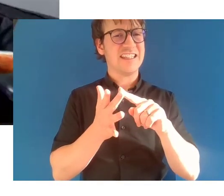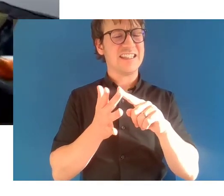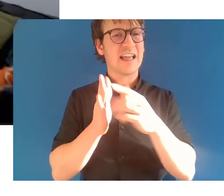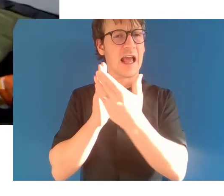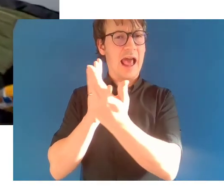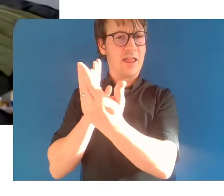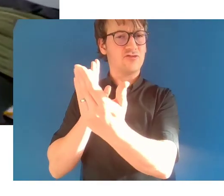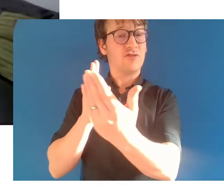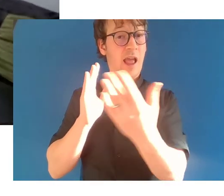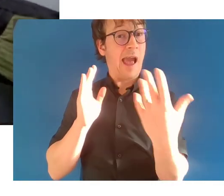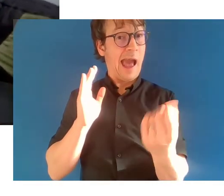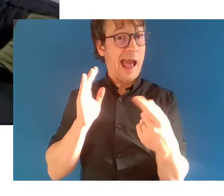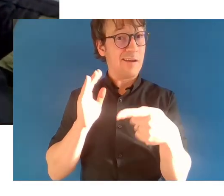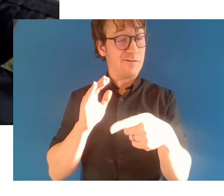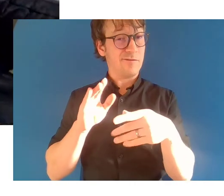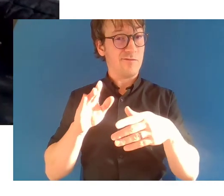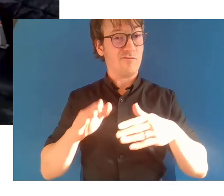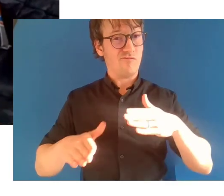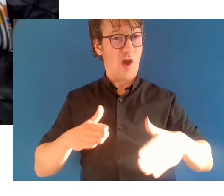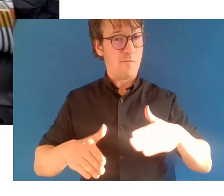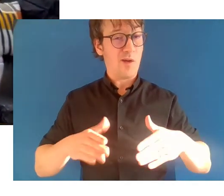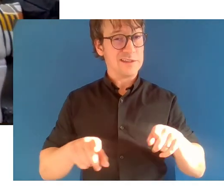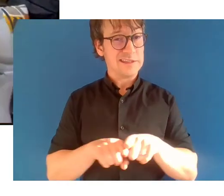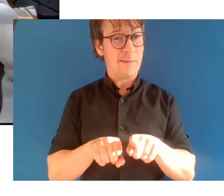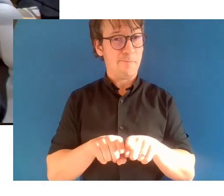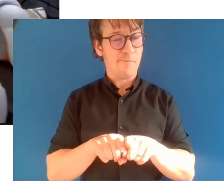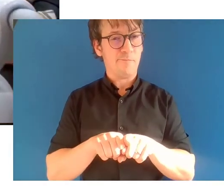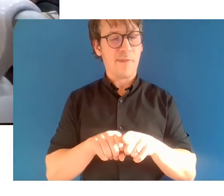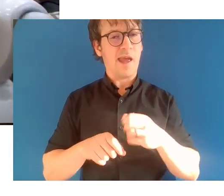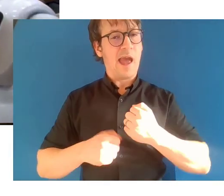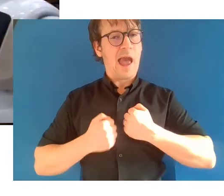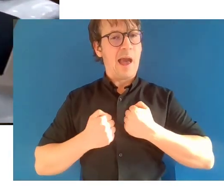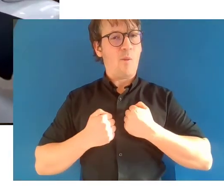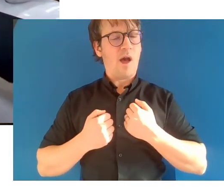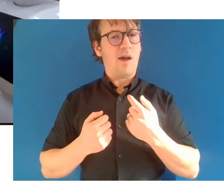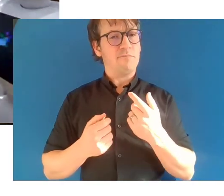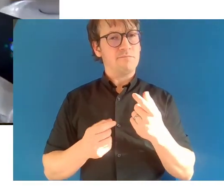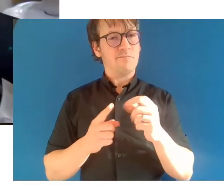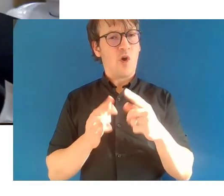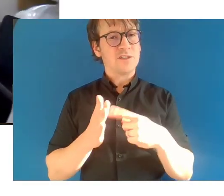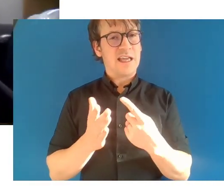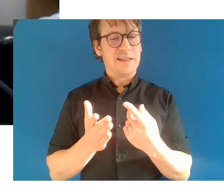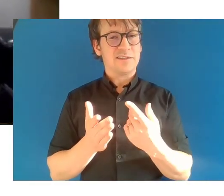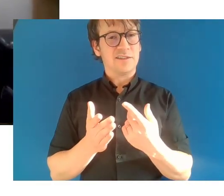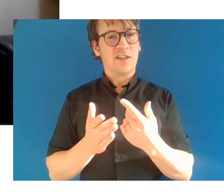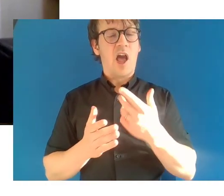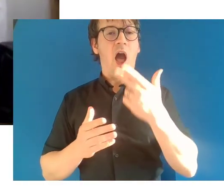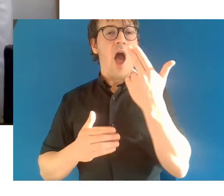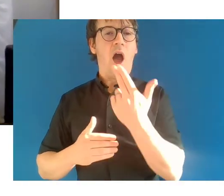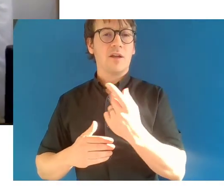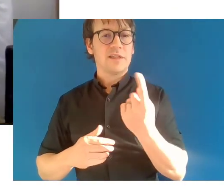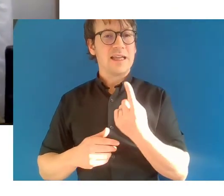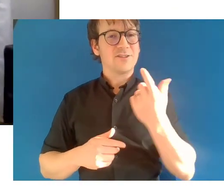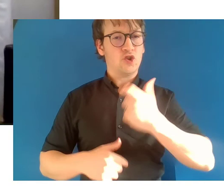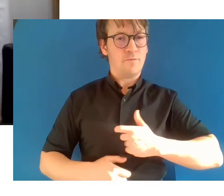It is part of one of our Arts and Humanities Research Council projects. [These are 19:58] disability and community.